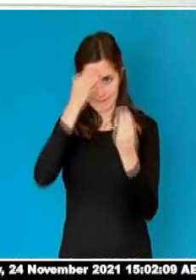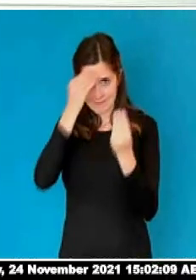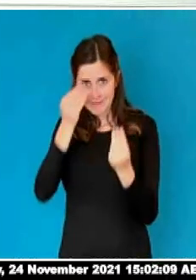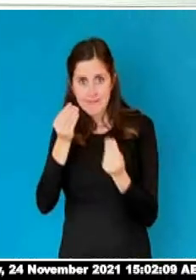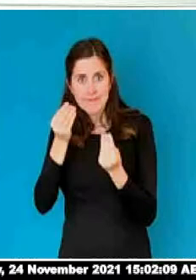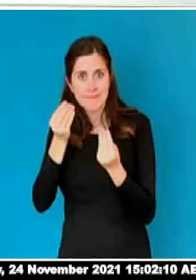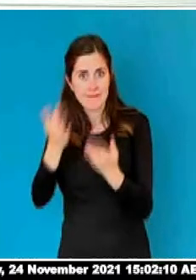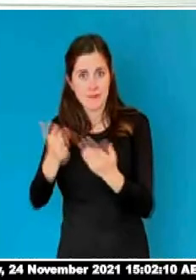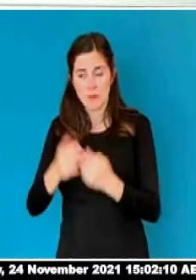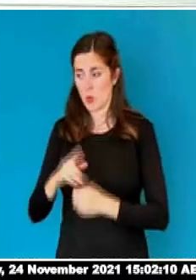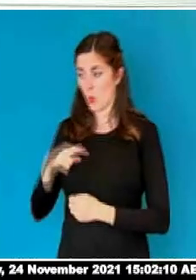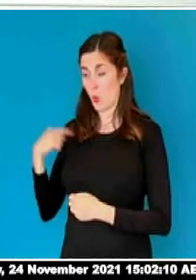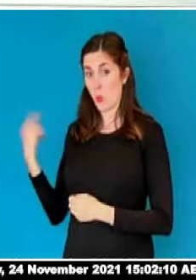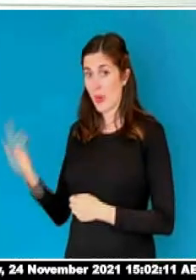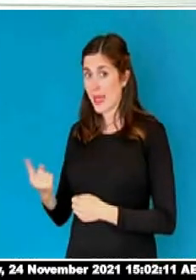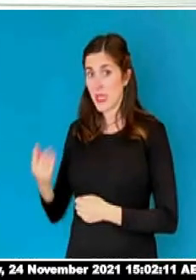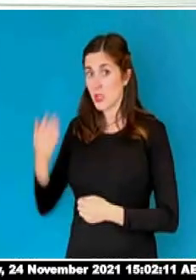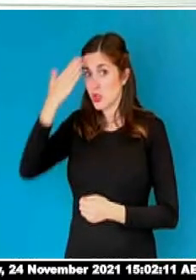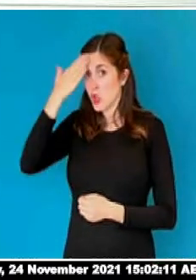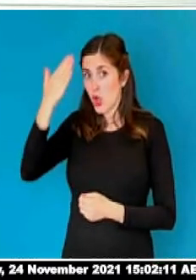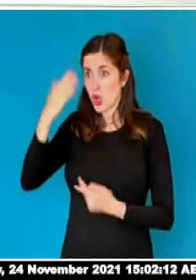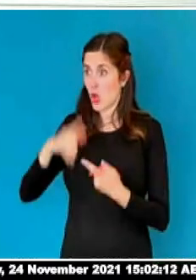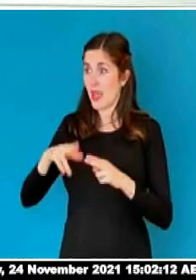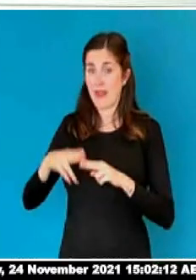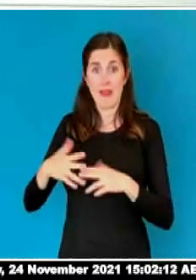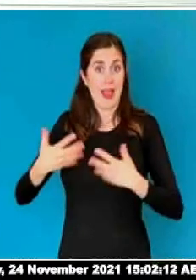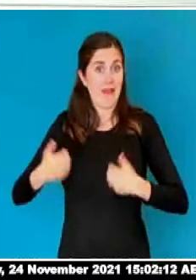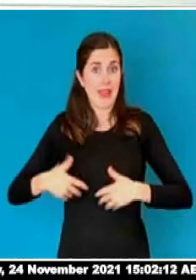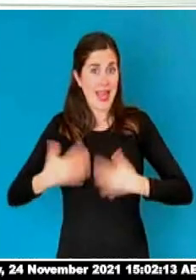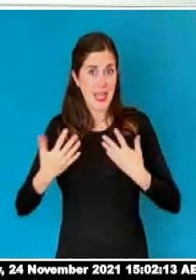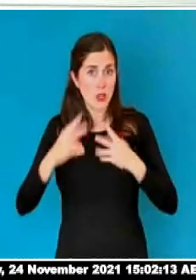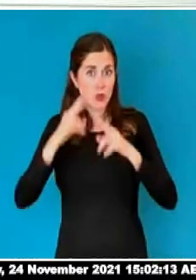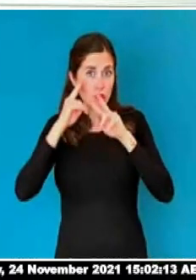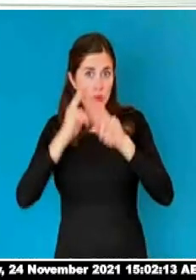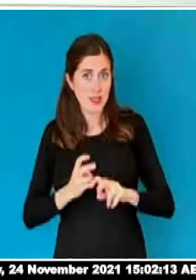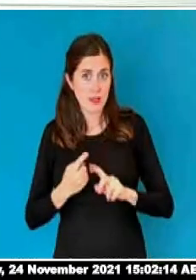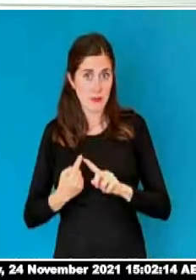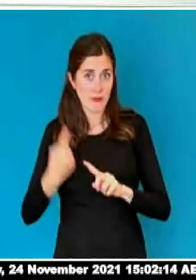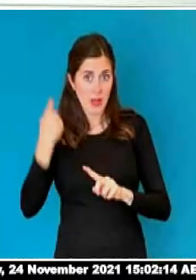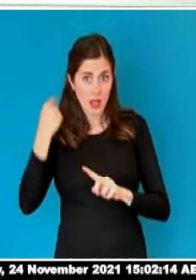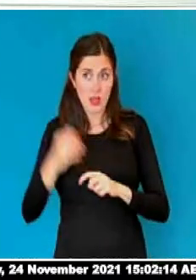that we are not aware of any research that suggests that people with disability,